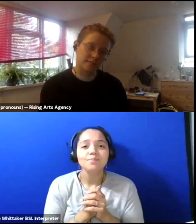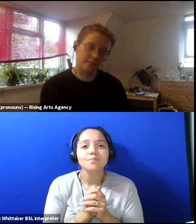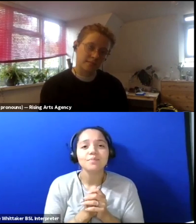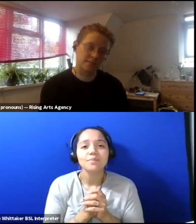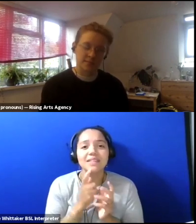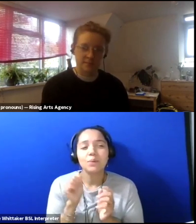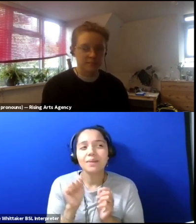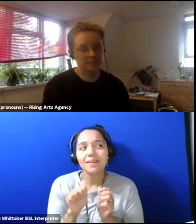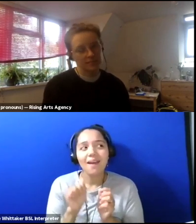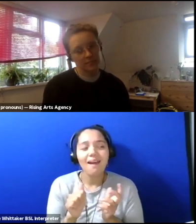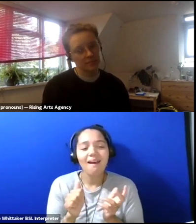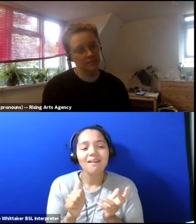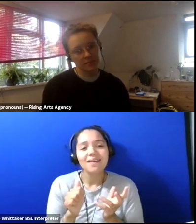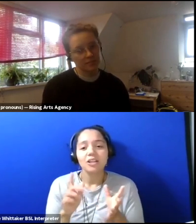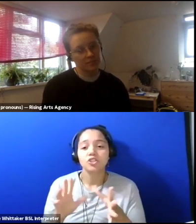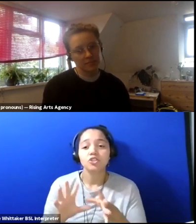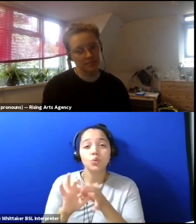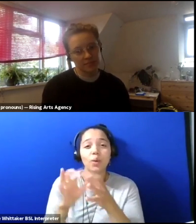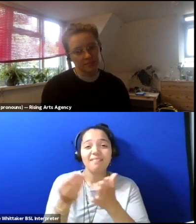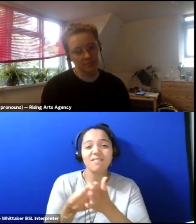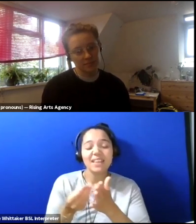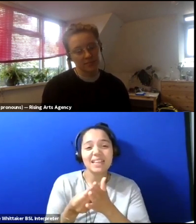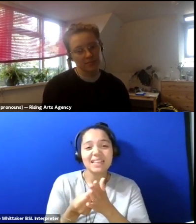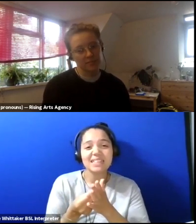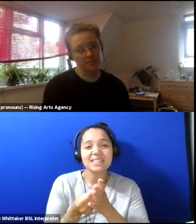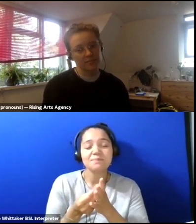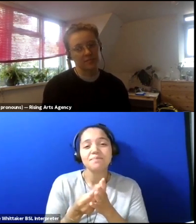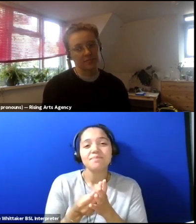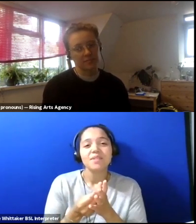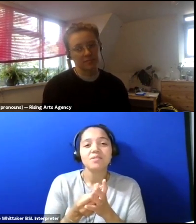And in terms of joining fees- so this is something also that we wanted to